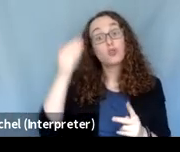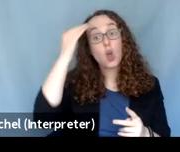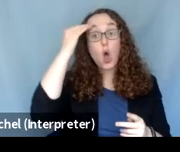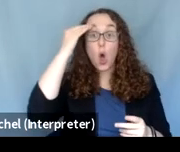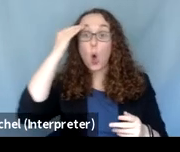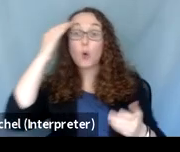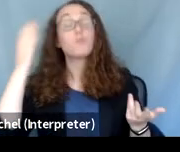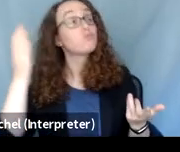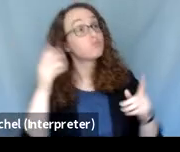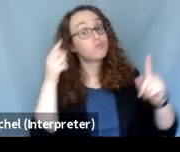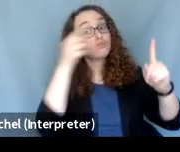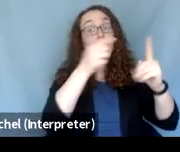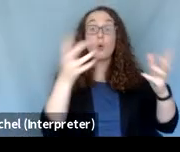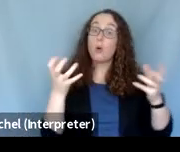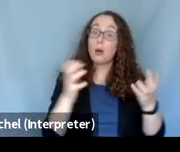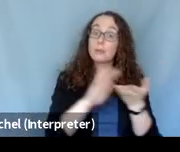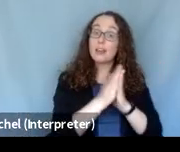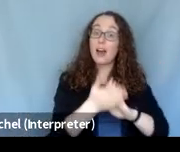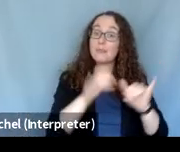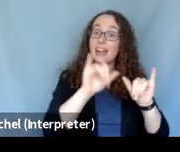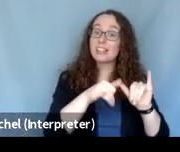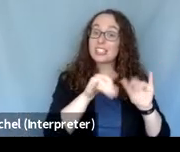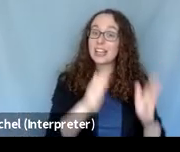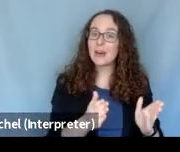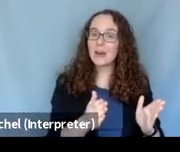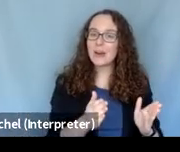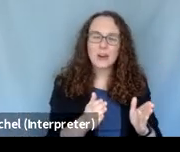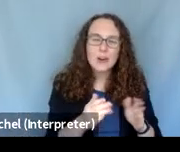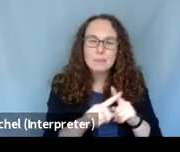engineering" but what kind? We can help explore what types of